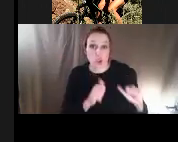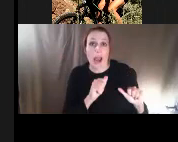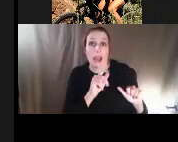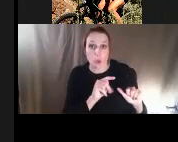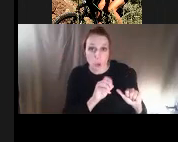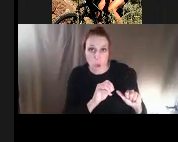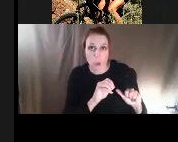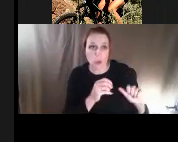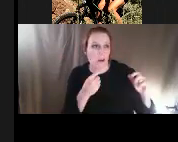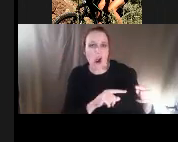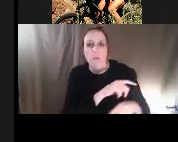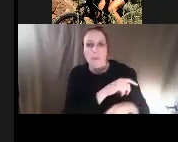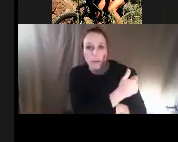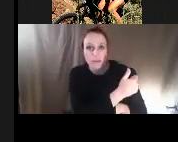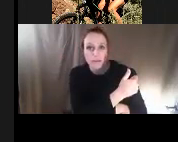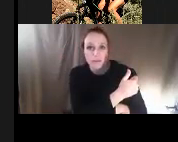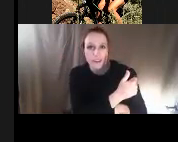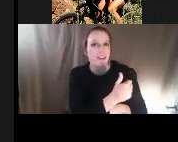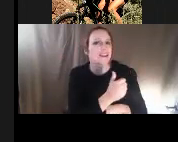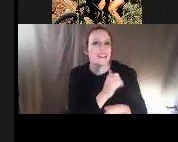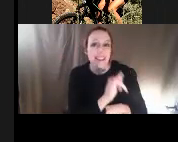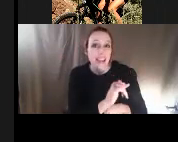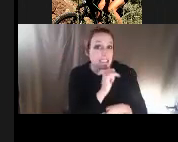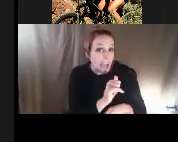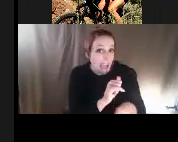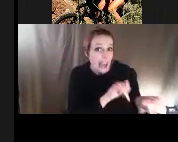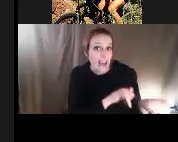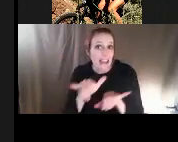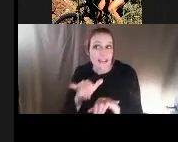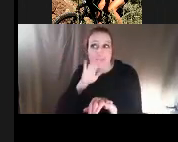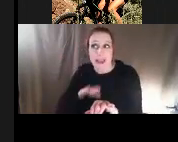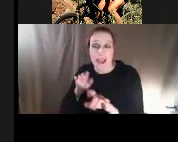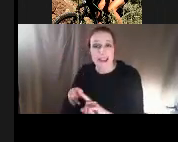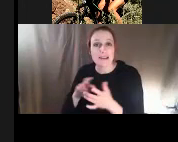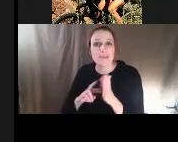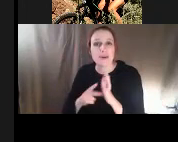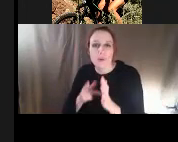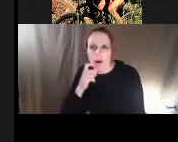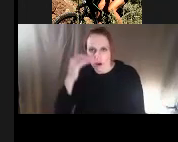unintentionally harmful but that's absolutely what I'm saying...